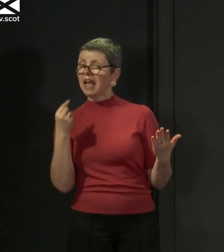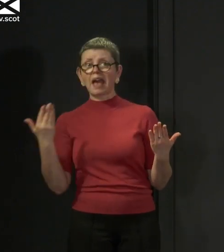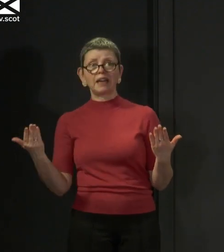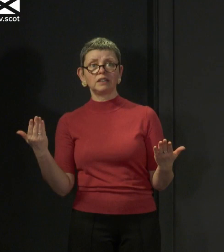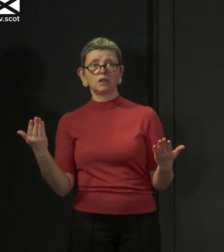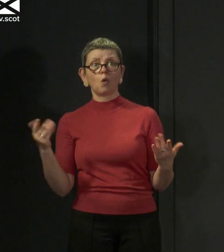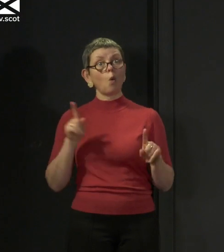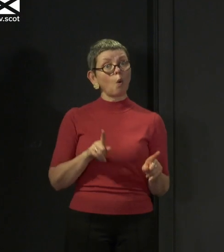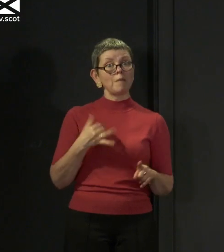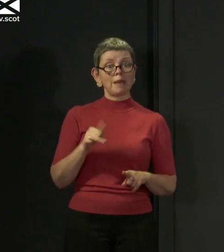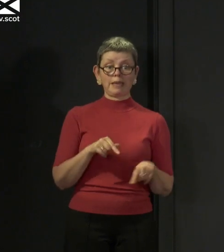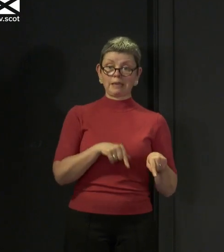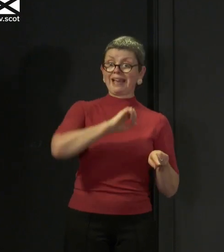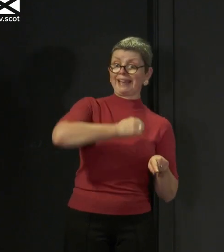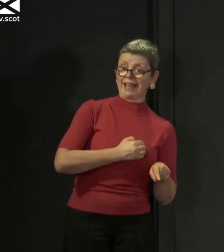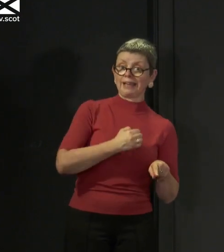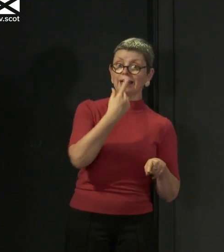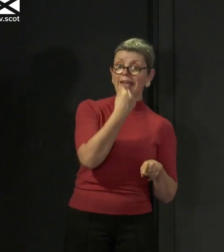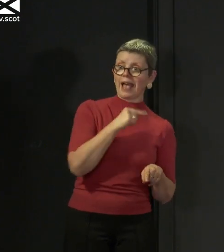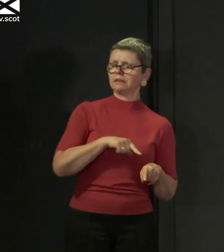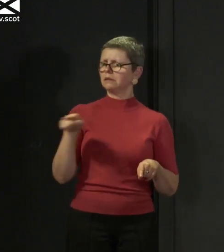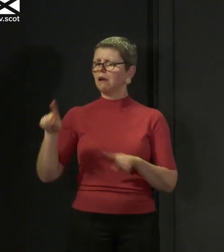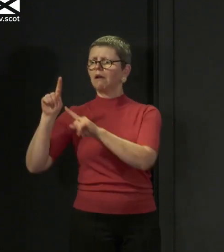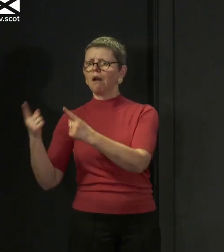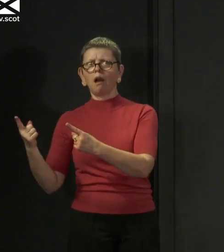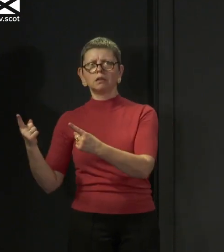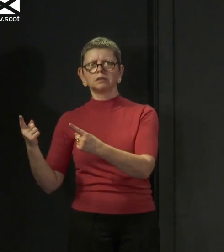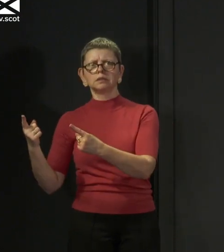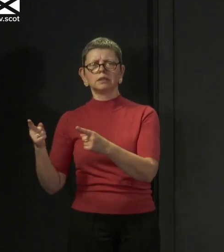vice-versa, it's because we judge here that it's still necessary to save your lives from,